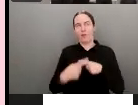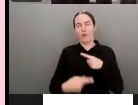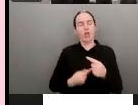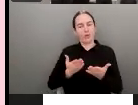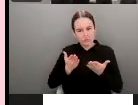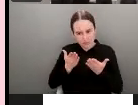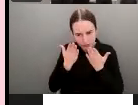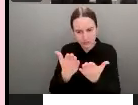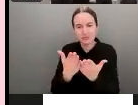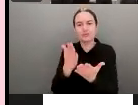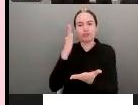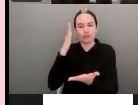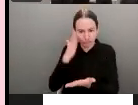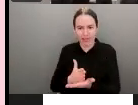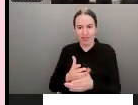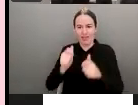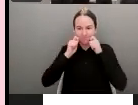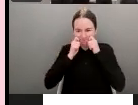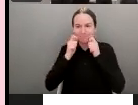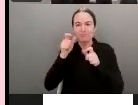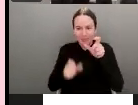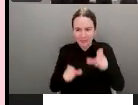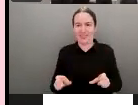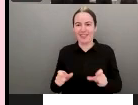That is my standing.